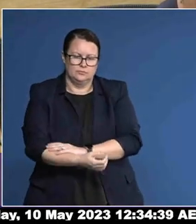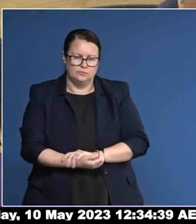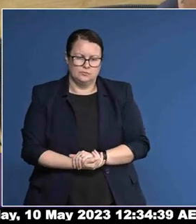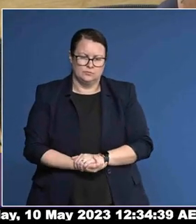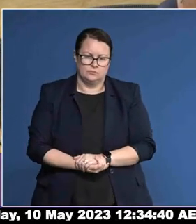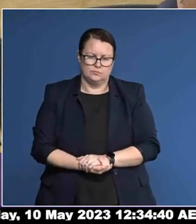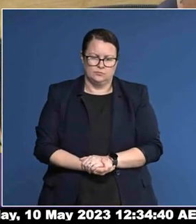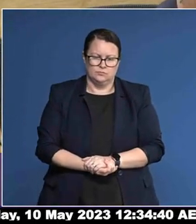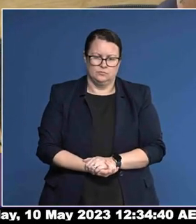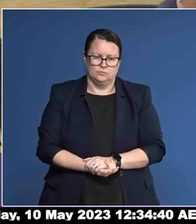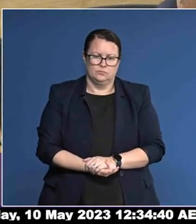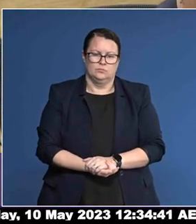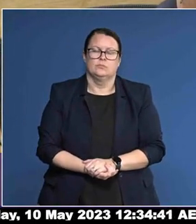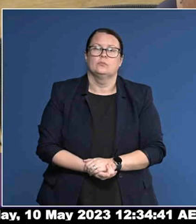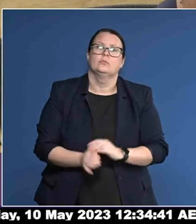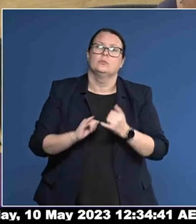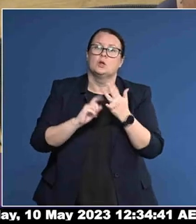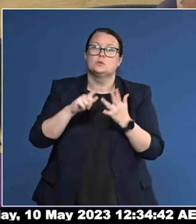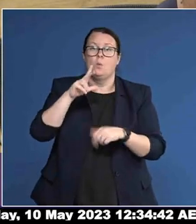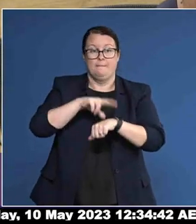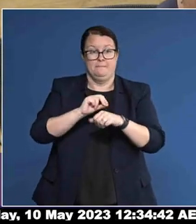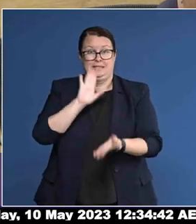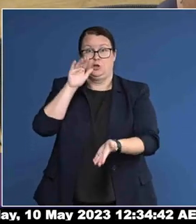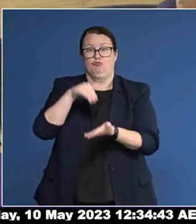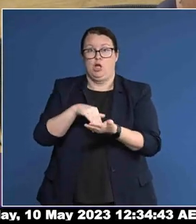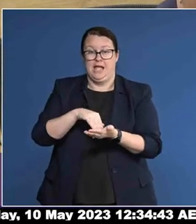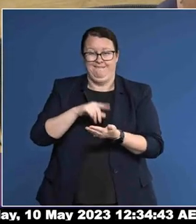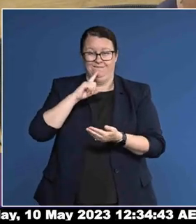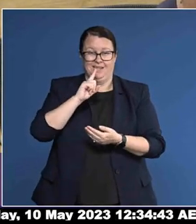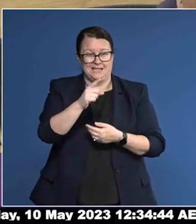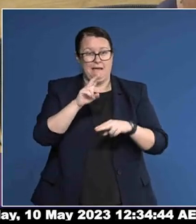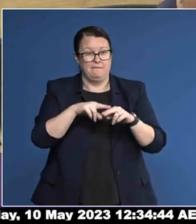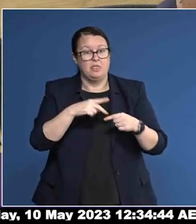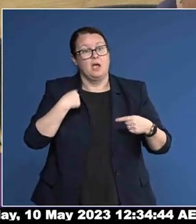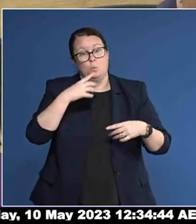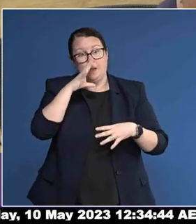allegations to the father, observing the children and observing where the children